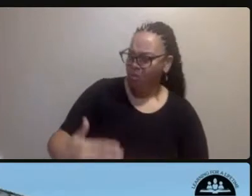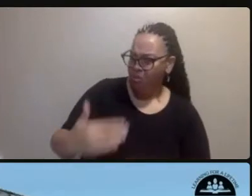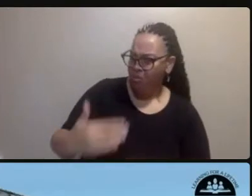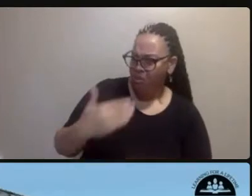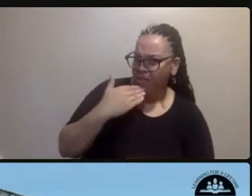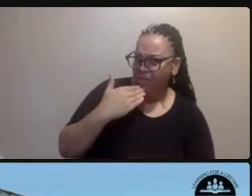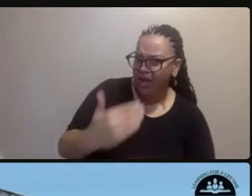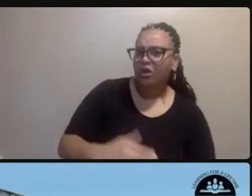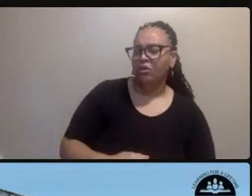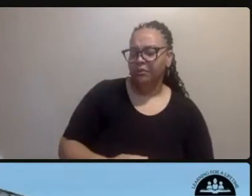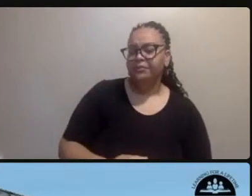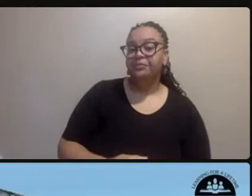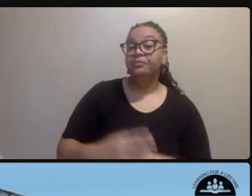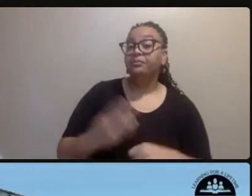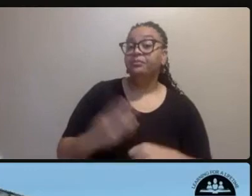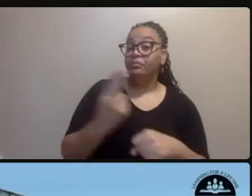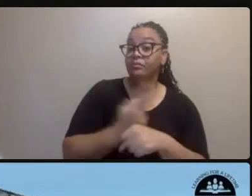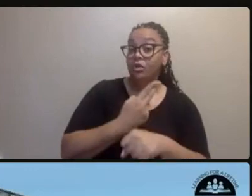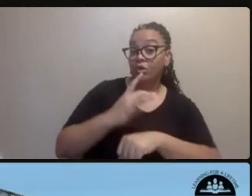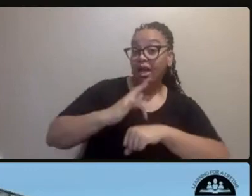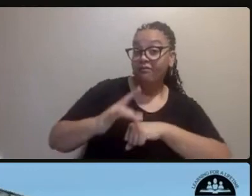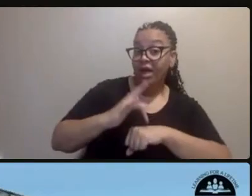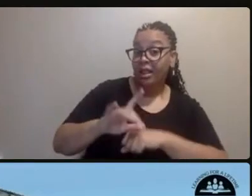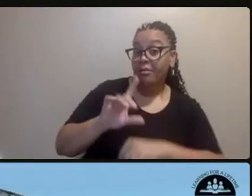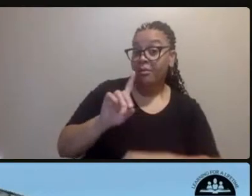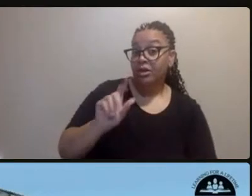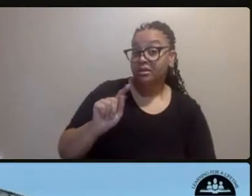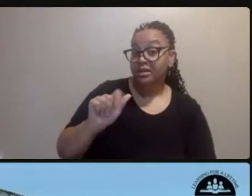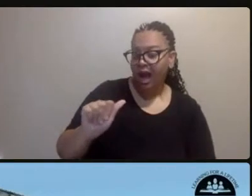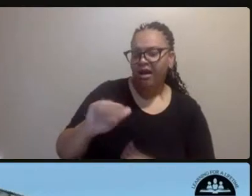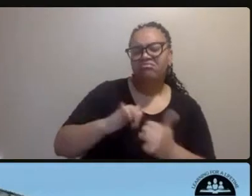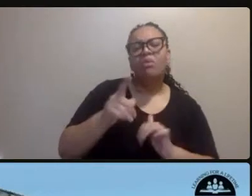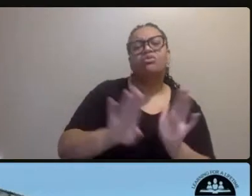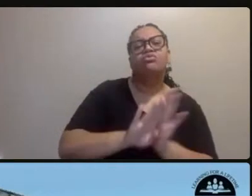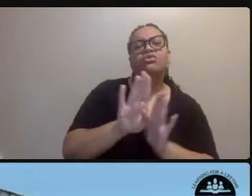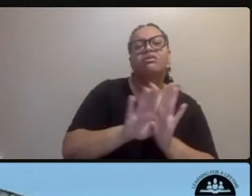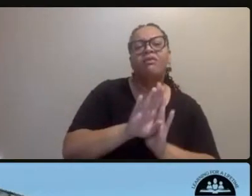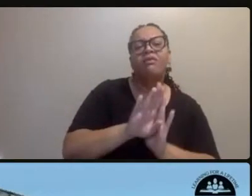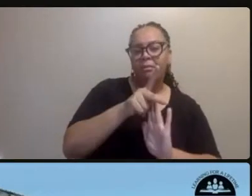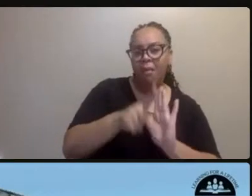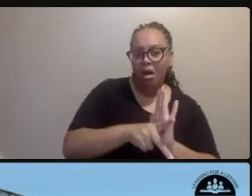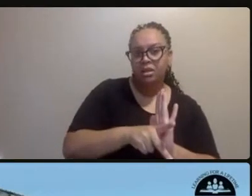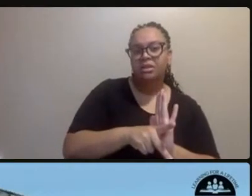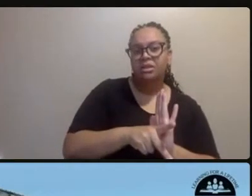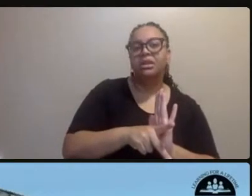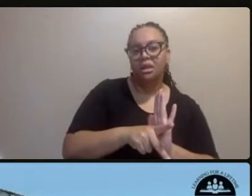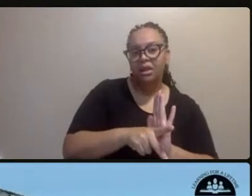THOSE EXPERIENCES TO THE BOARD